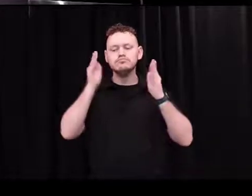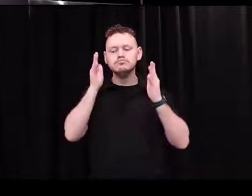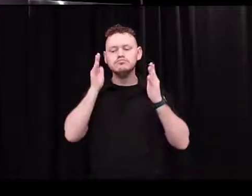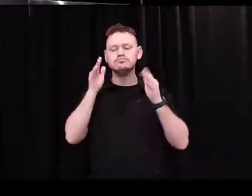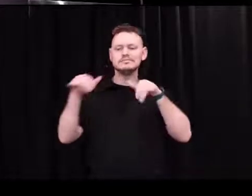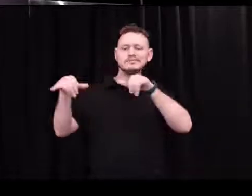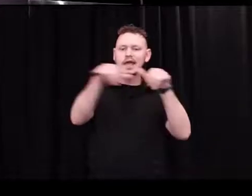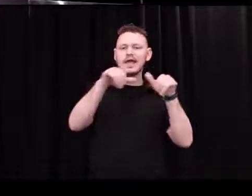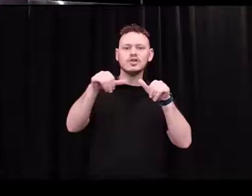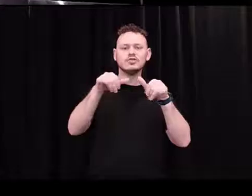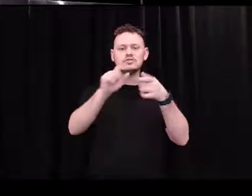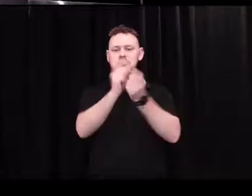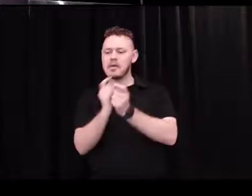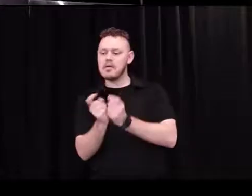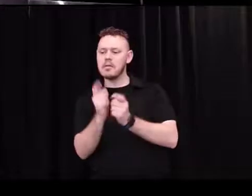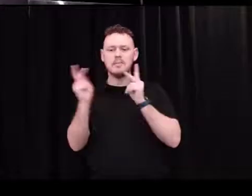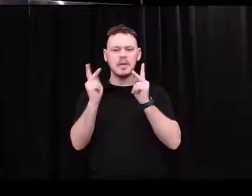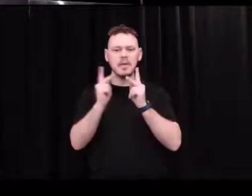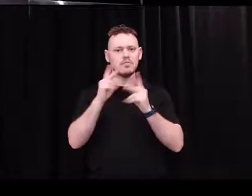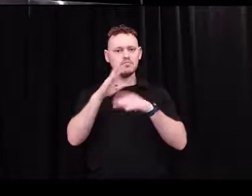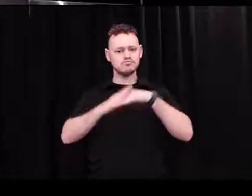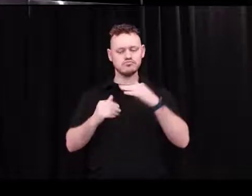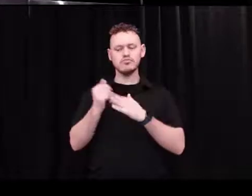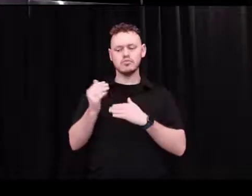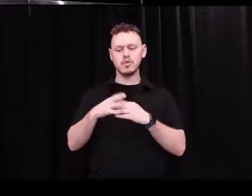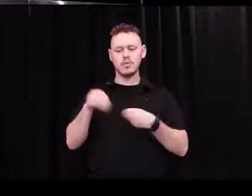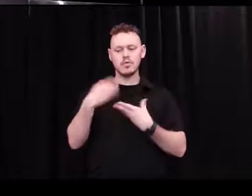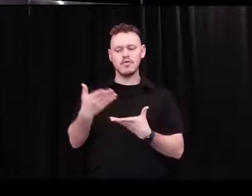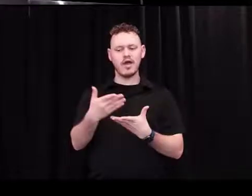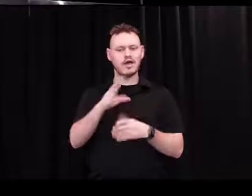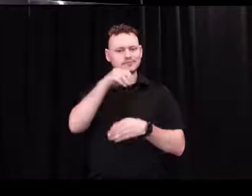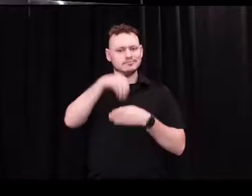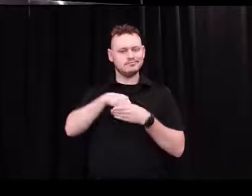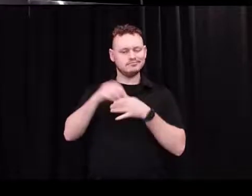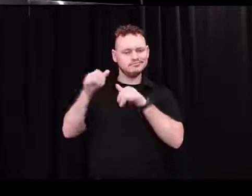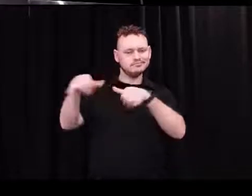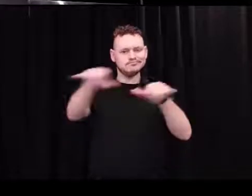and paradigms people are comfortable with and provides an internally consistent experience."